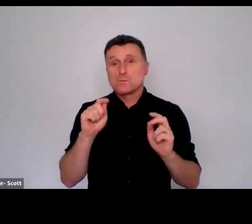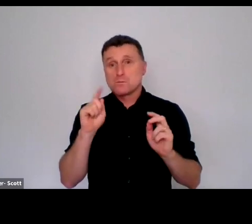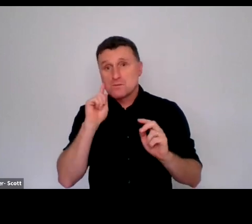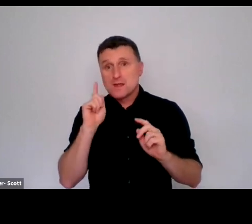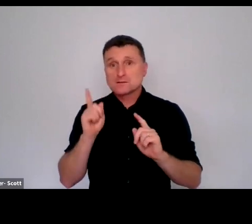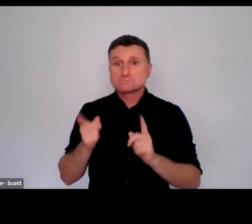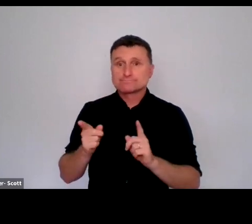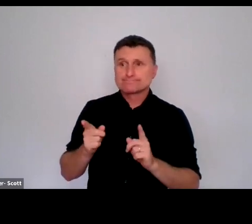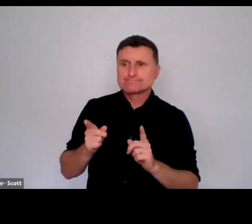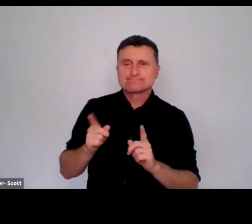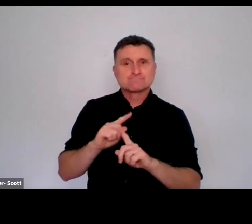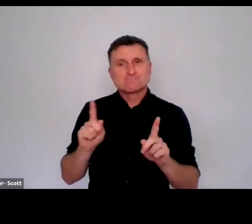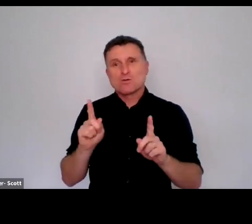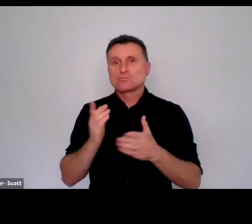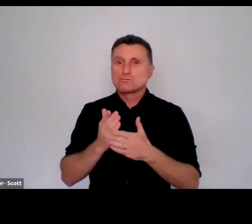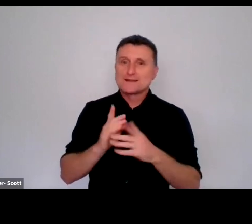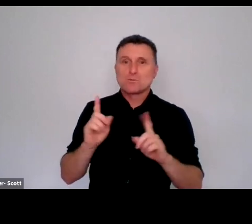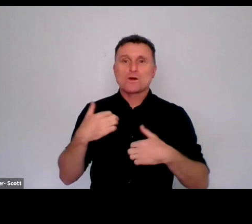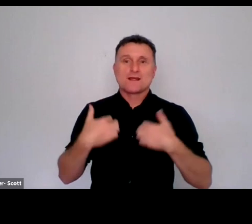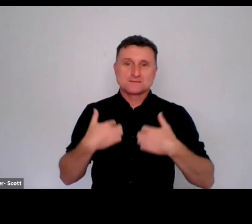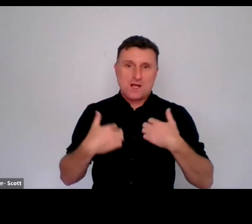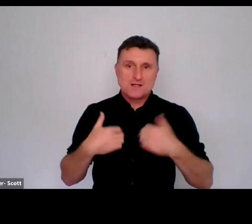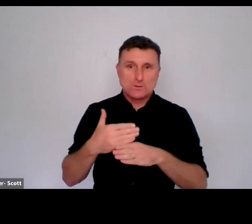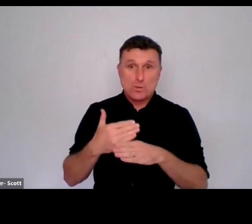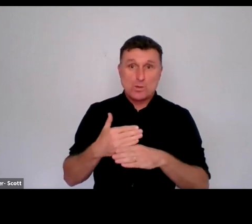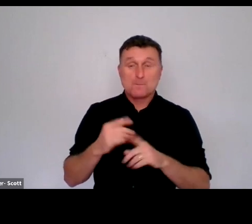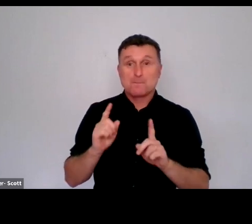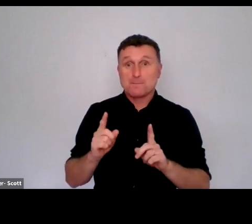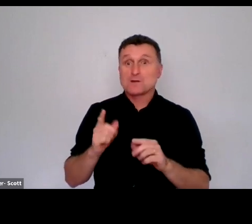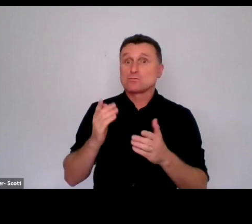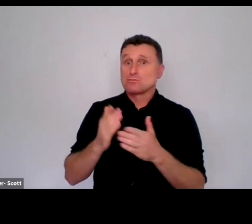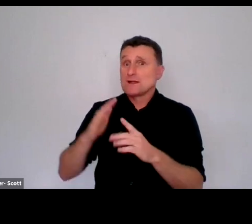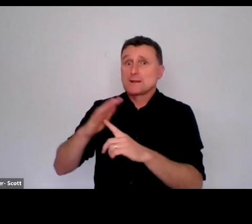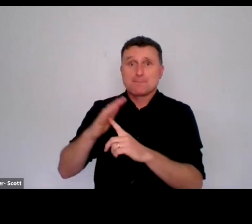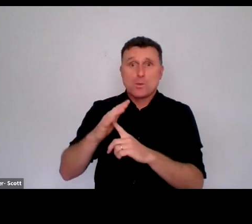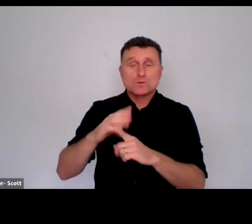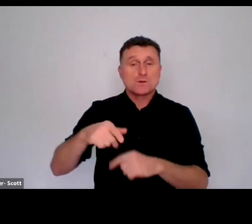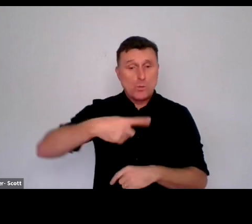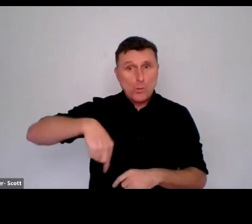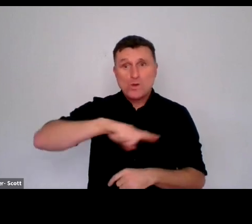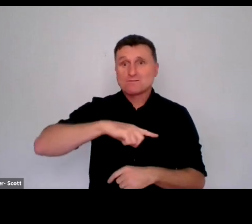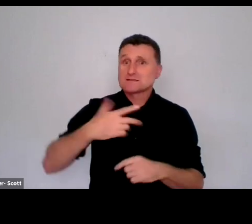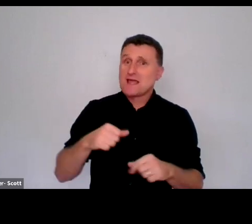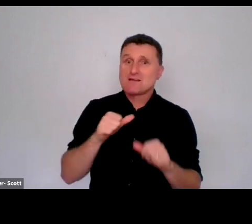not particularly exciting, but actually it is so important that we have a much better understanding of data